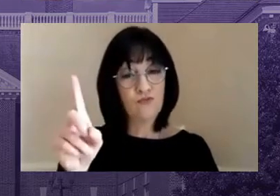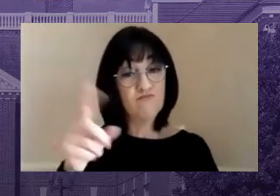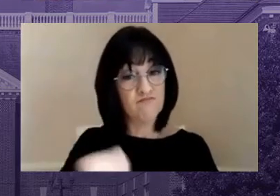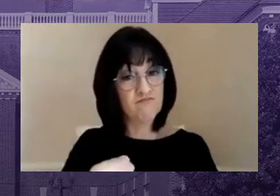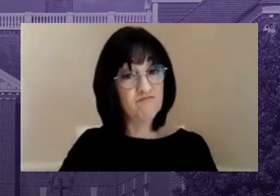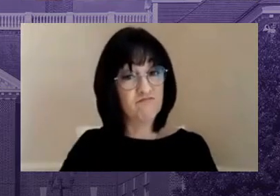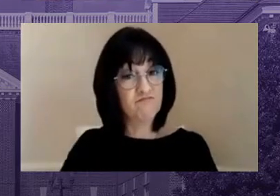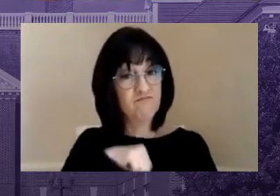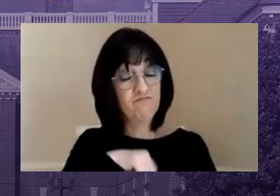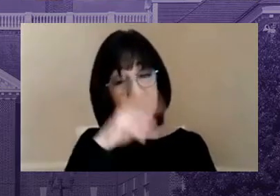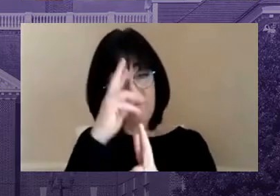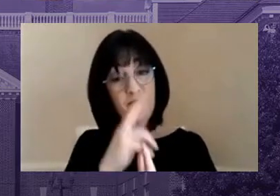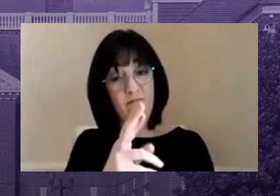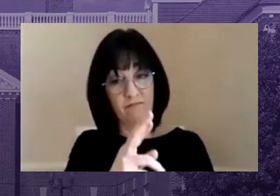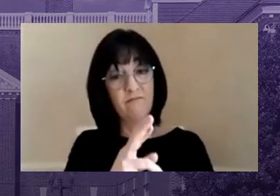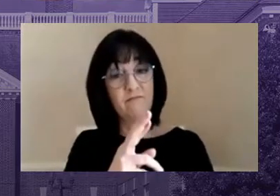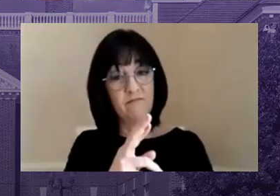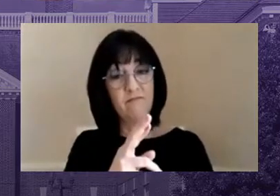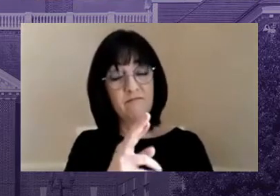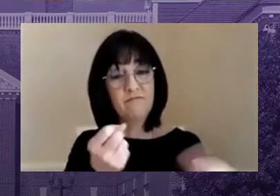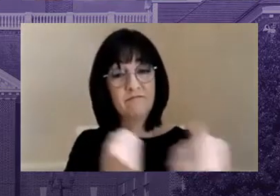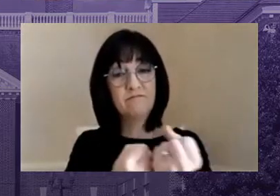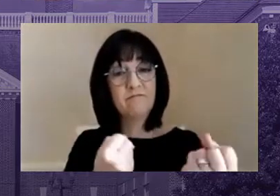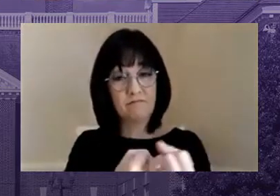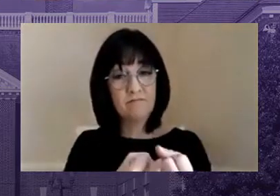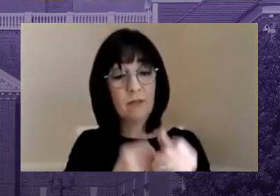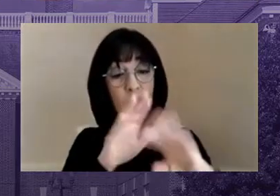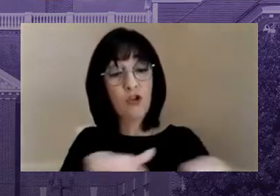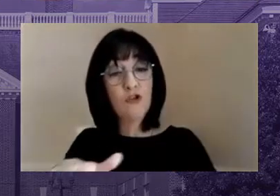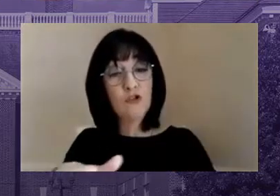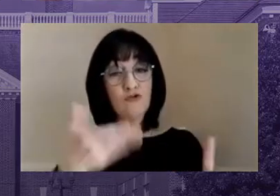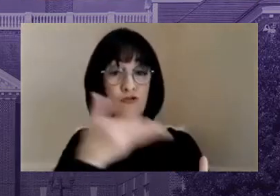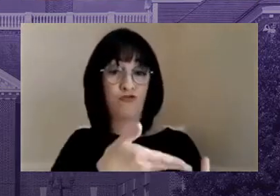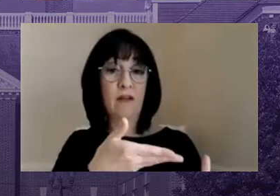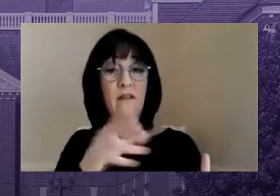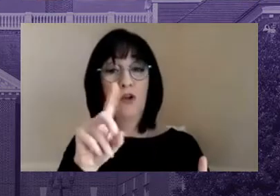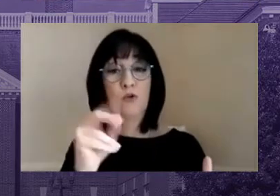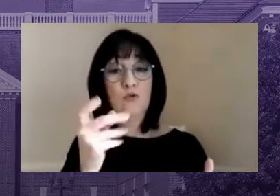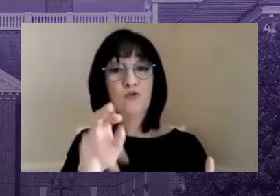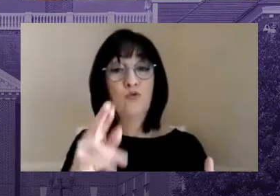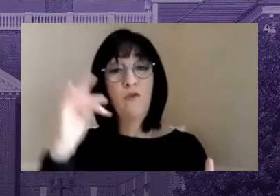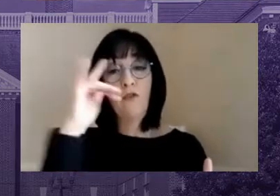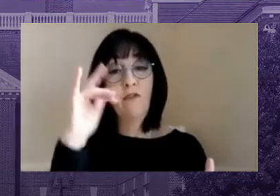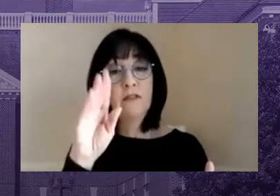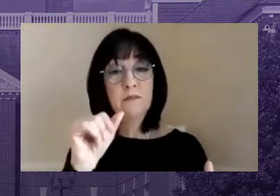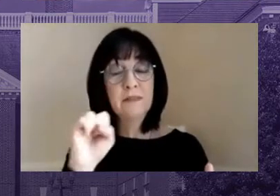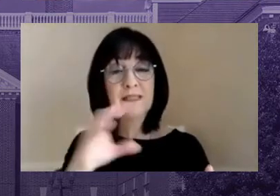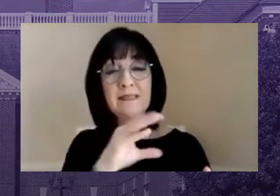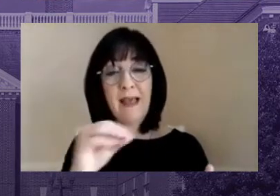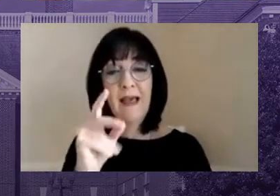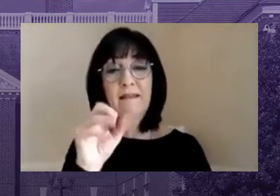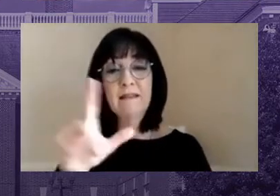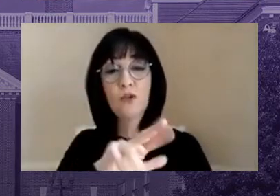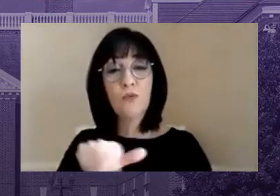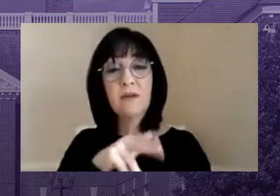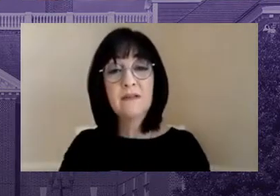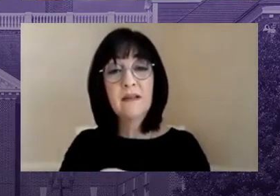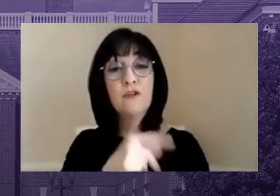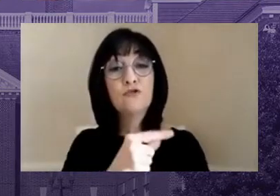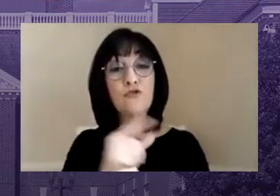our heroes stationed at the Dover Air Force Base, and the Delaware National Guard since 1956. It's